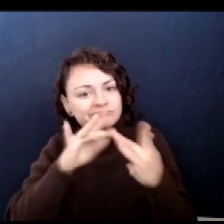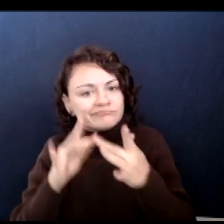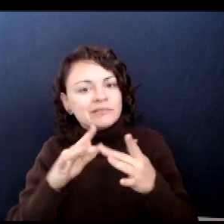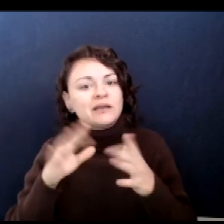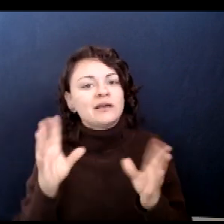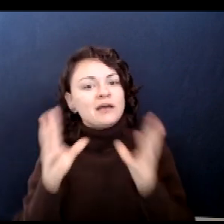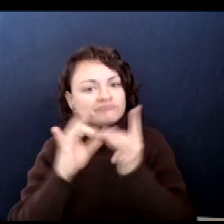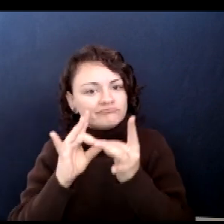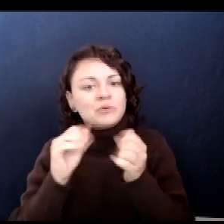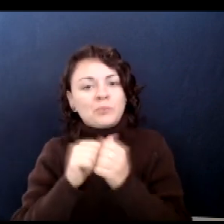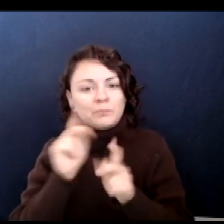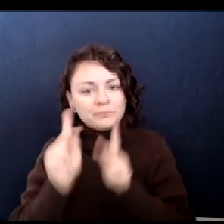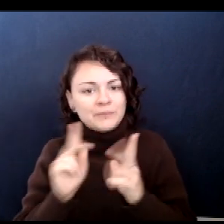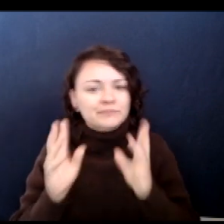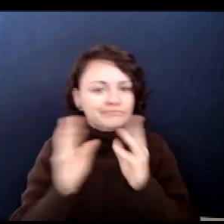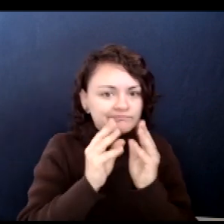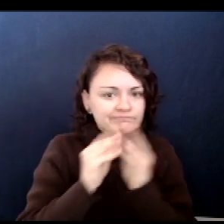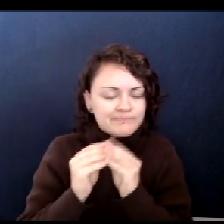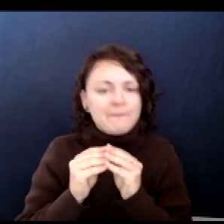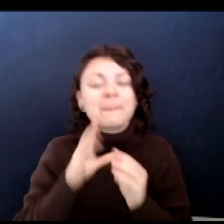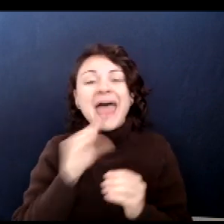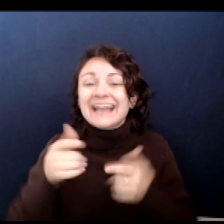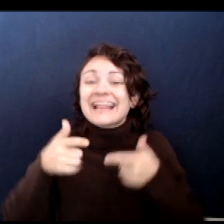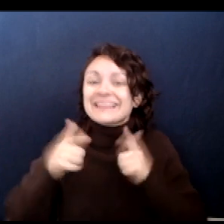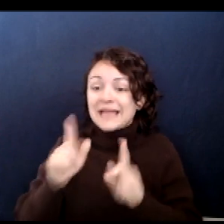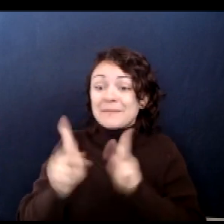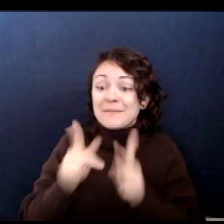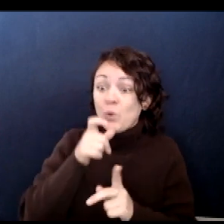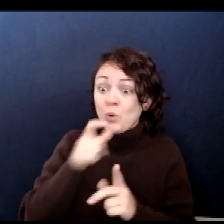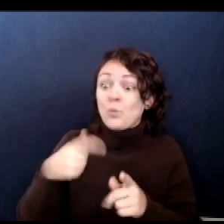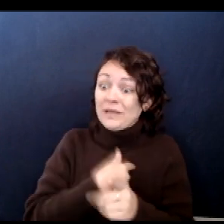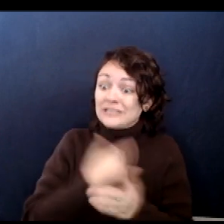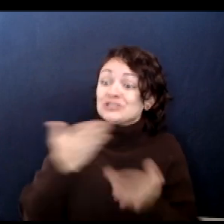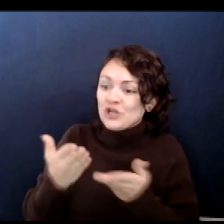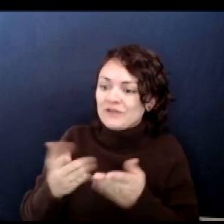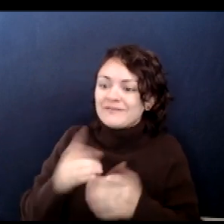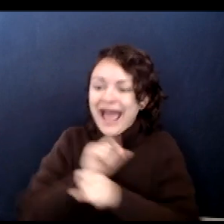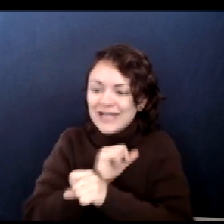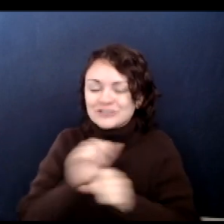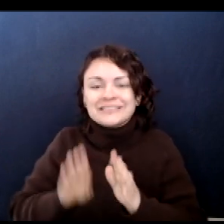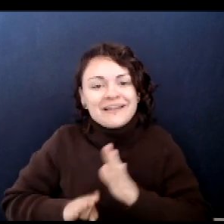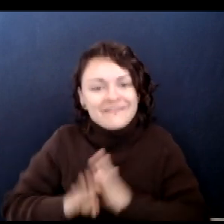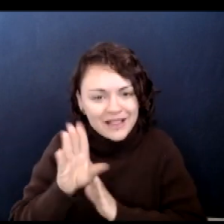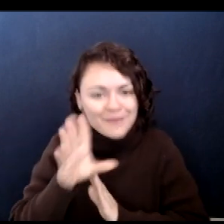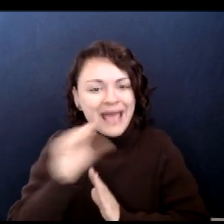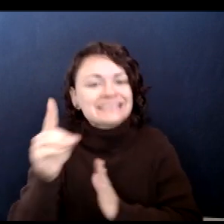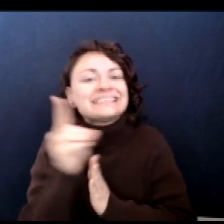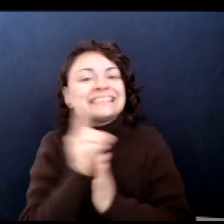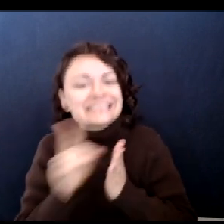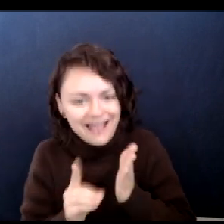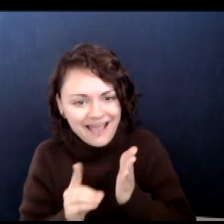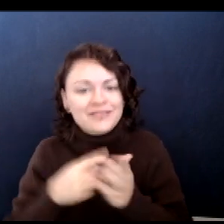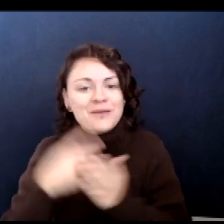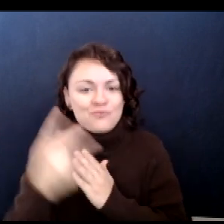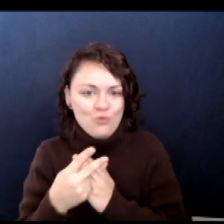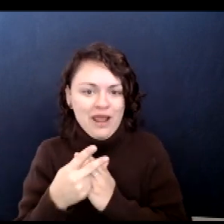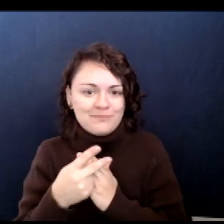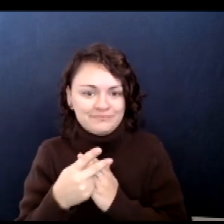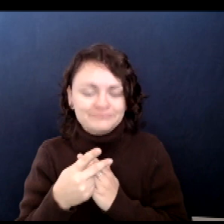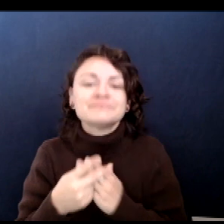driving the design of programs and implementation with that. Thank you so much for your attention and I look forward to answering any questions